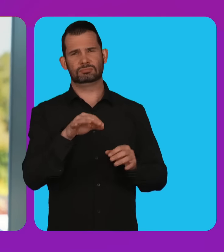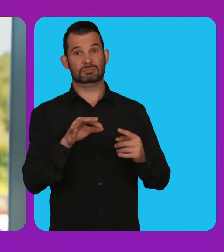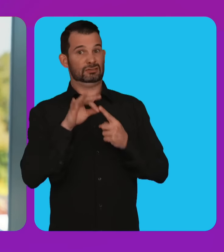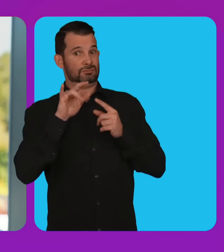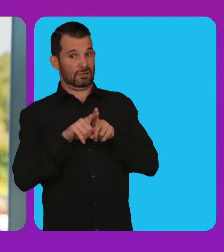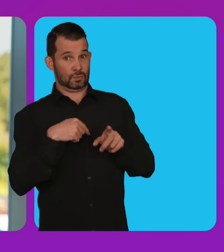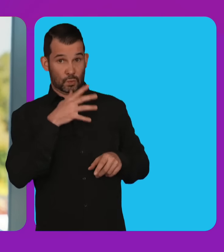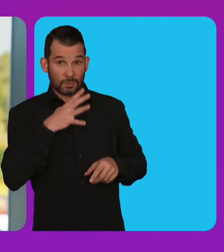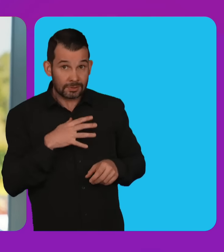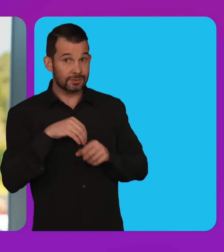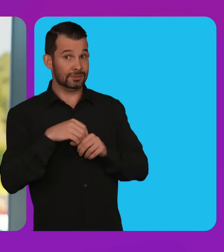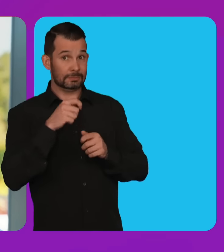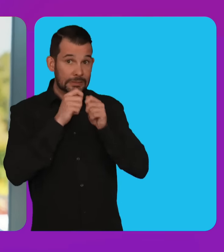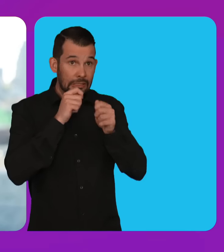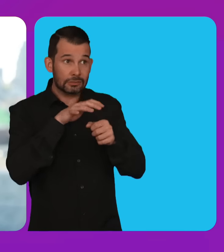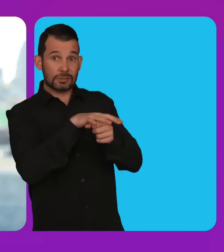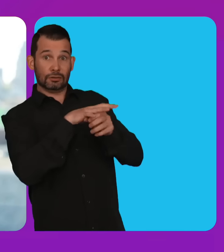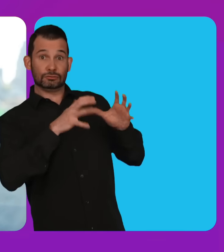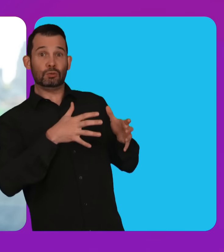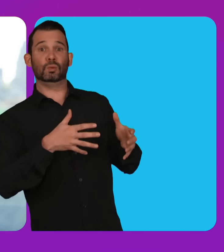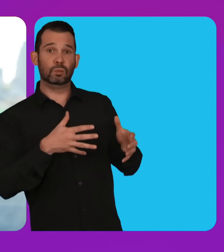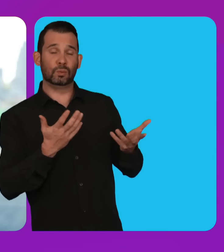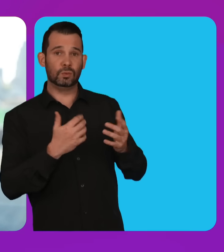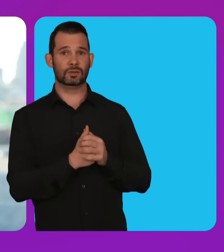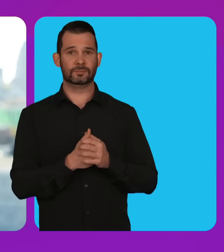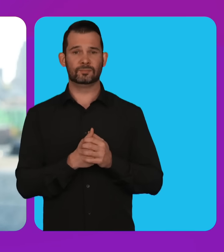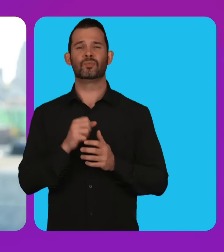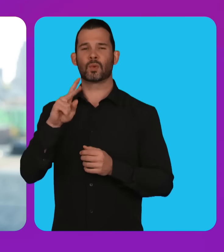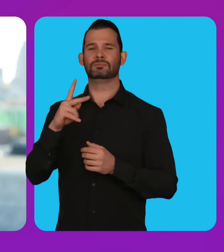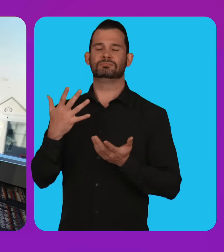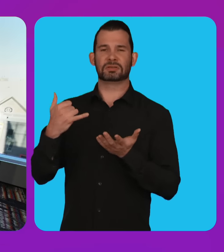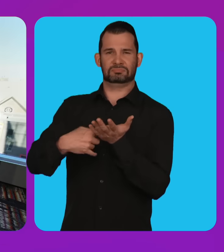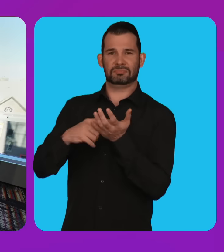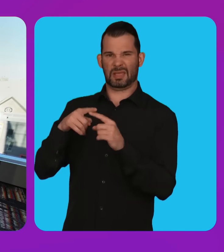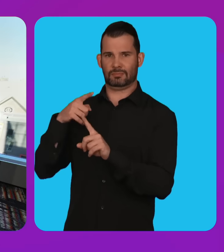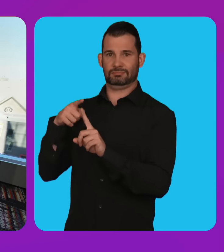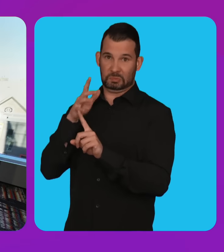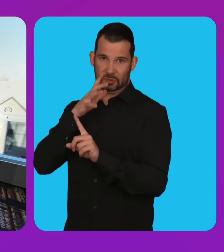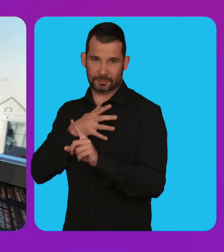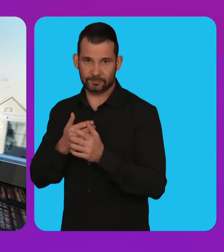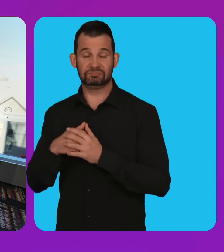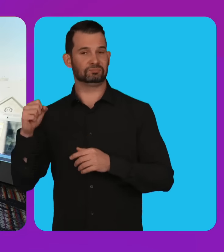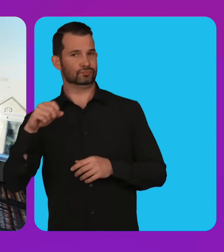a woman in the media sector. OK, let's talk about being the woman. Yes.